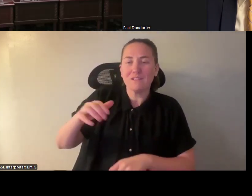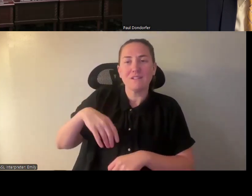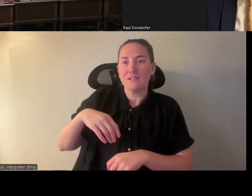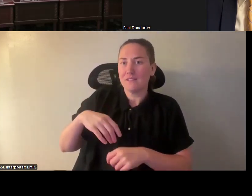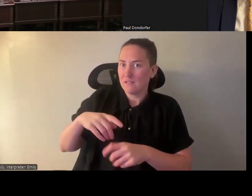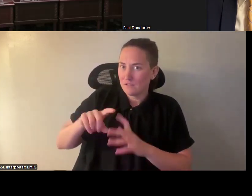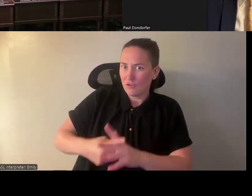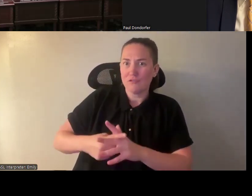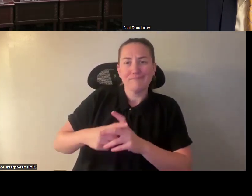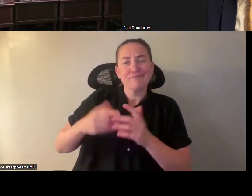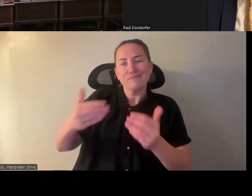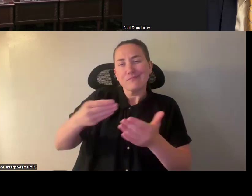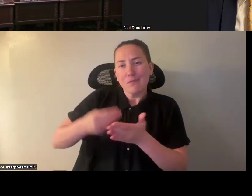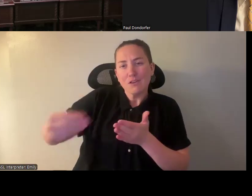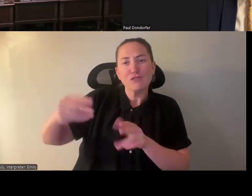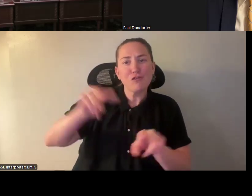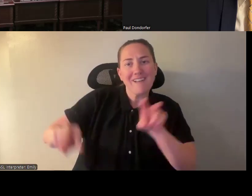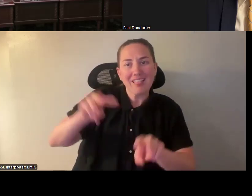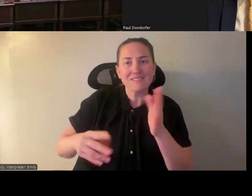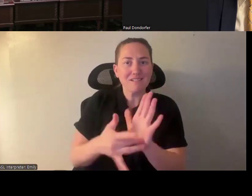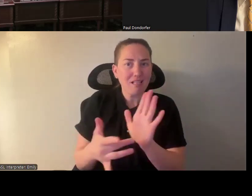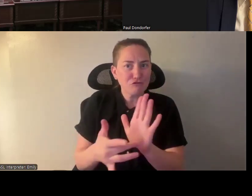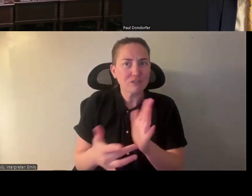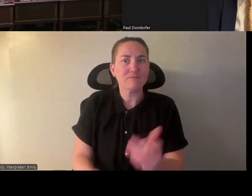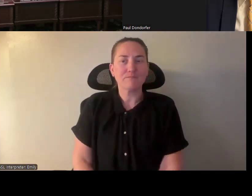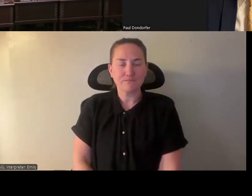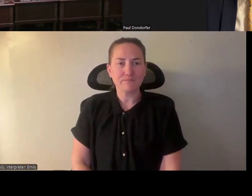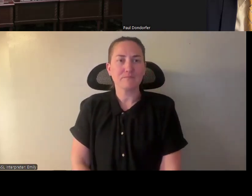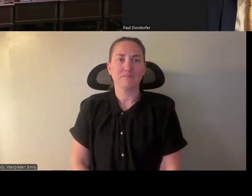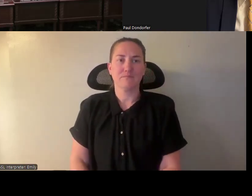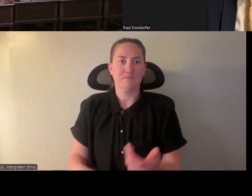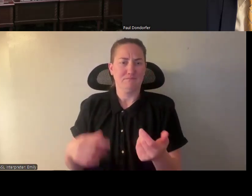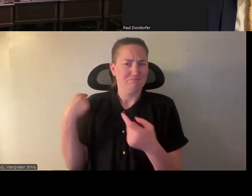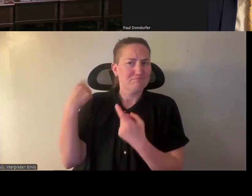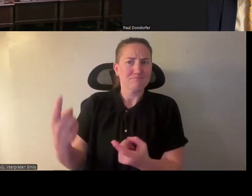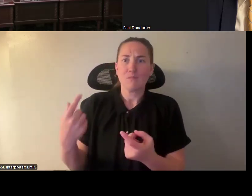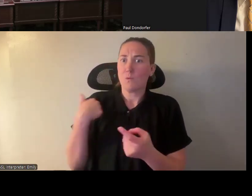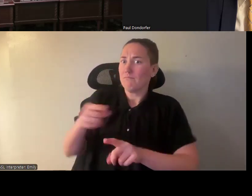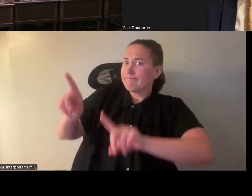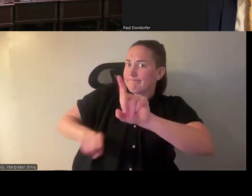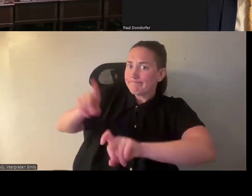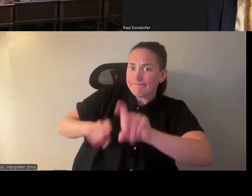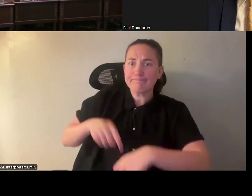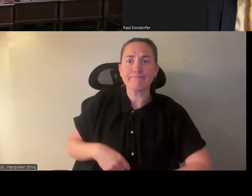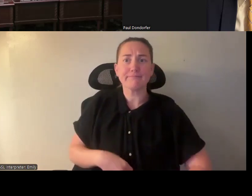in purchasing surveillance technology We have been allowed to ask questions The sheriff has provided